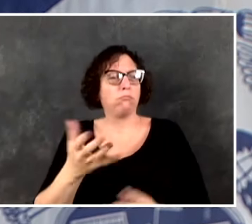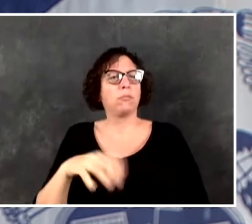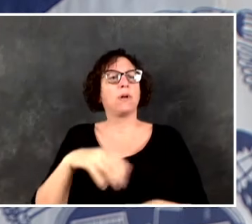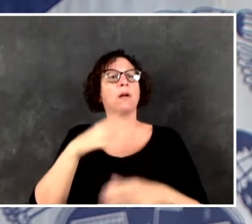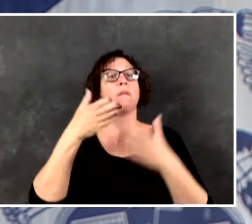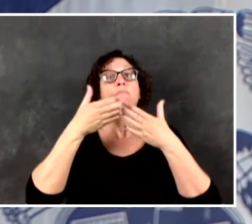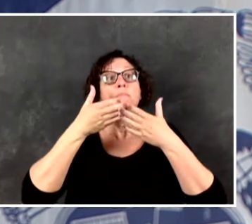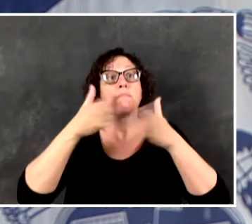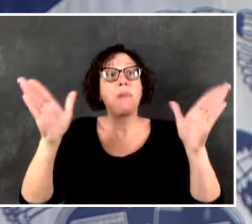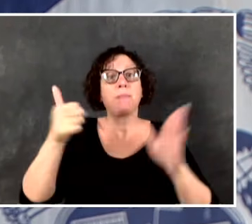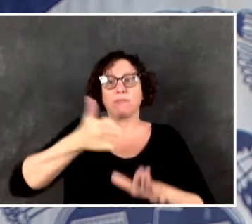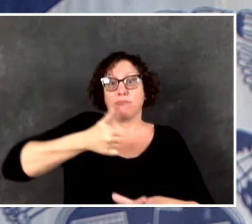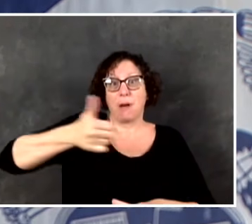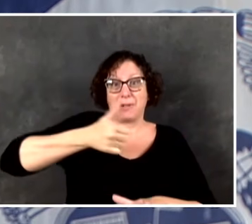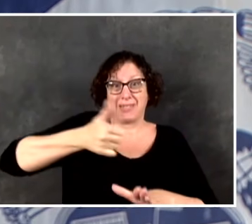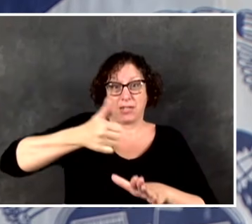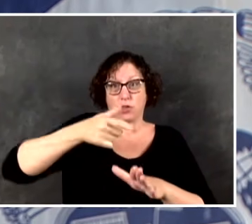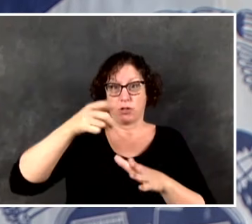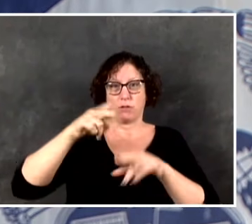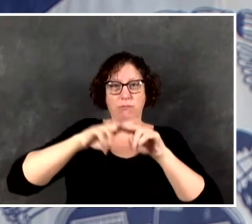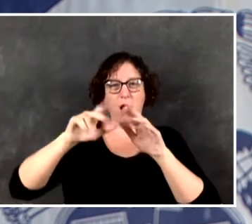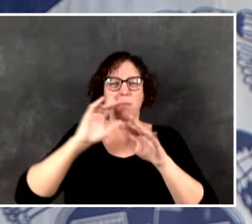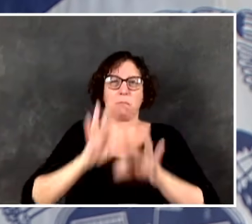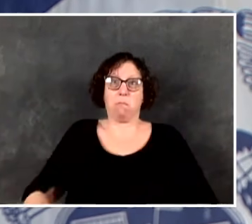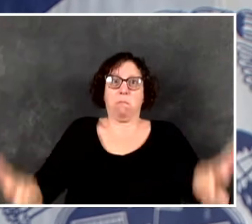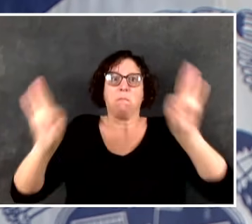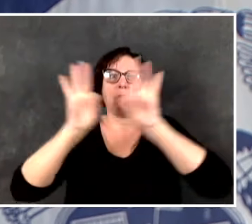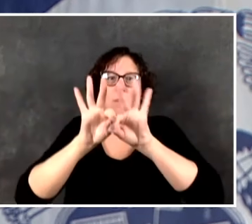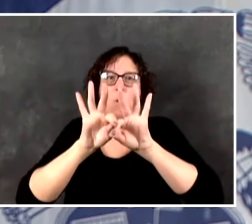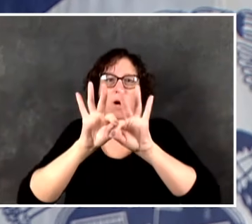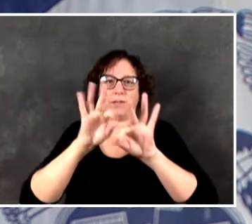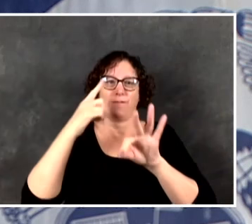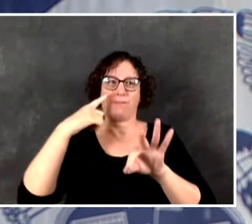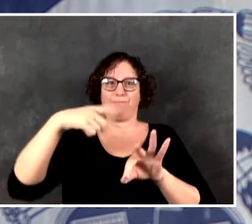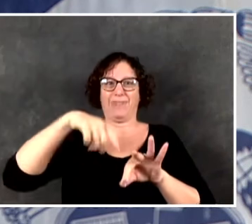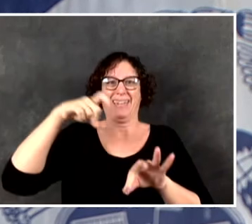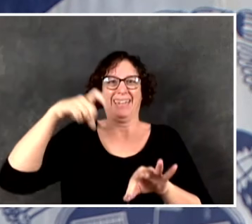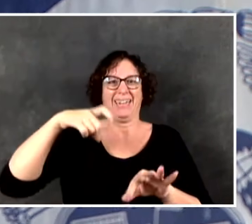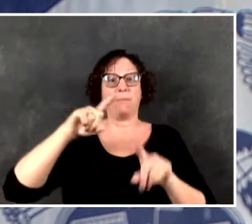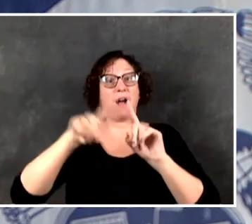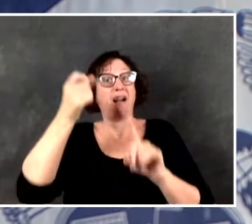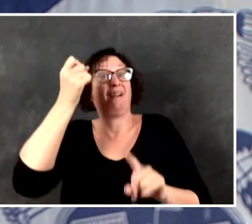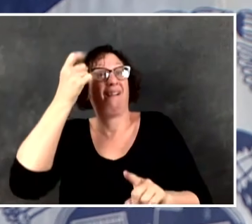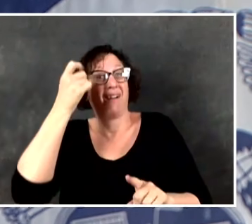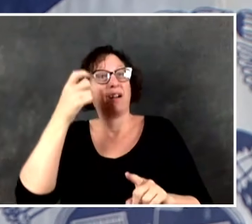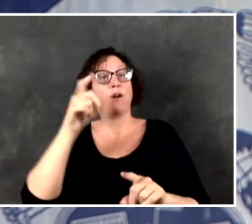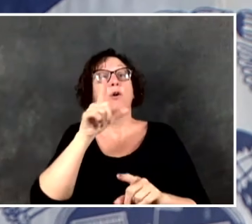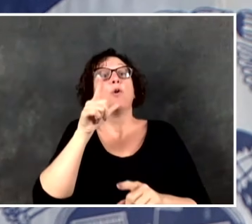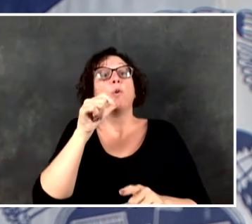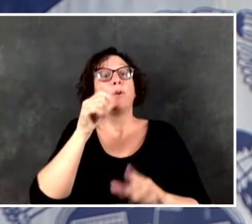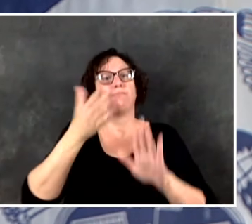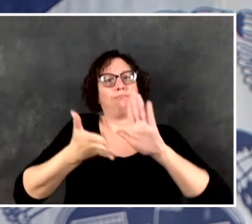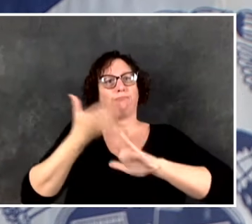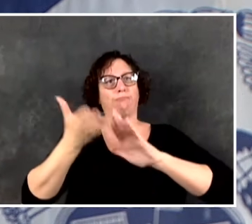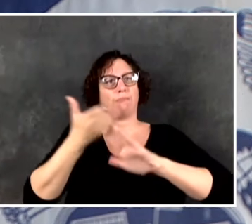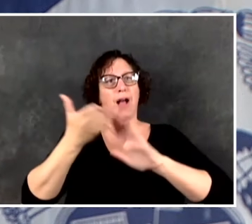PUBLIC ATRNOSPRT IS GOING TO BE A BIG ISSUE.